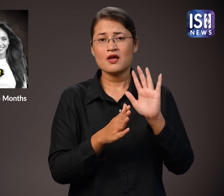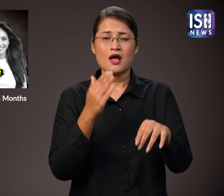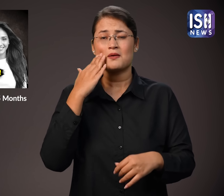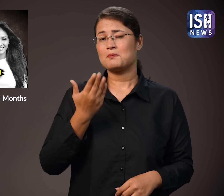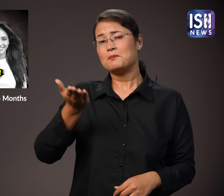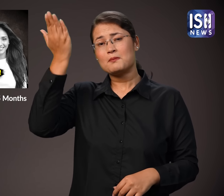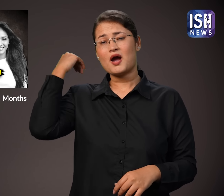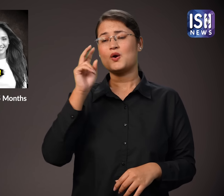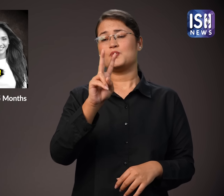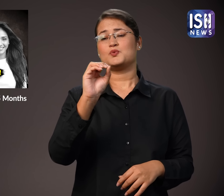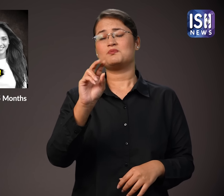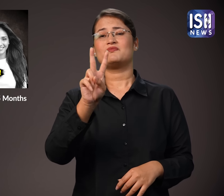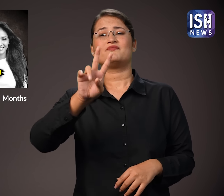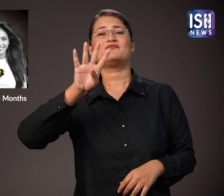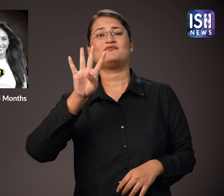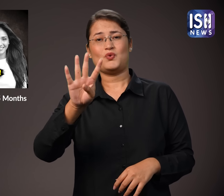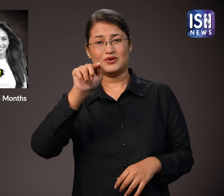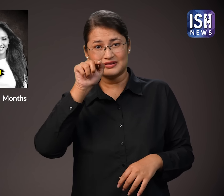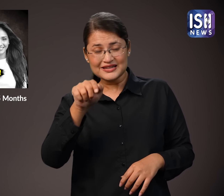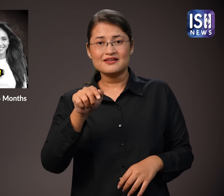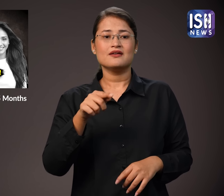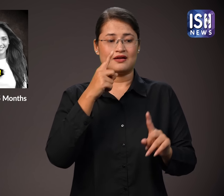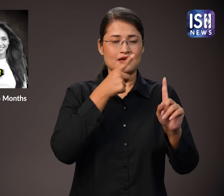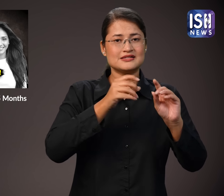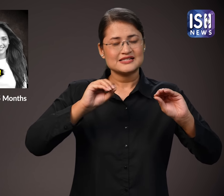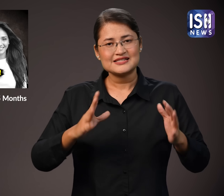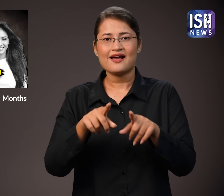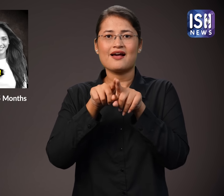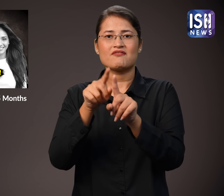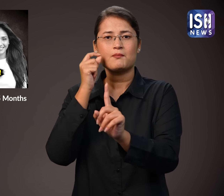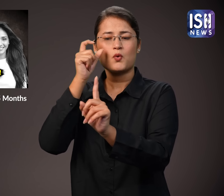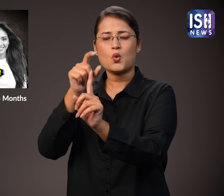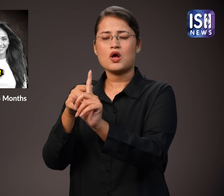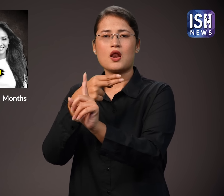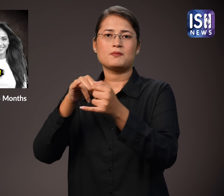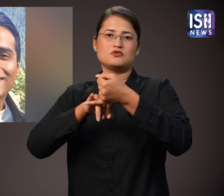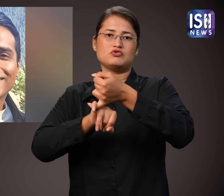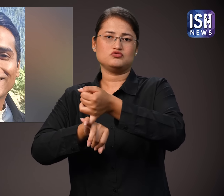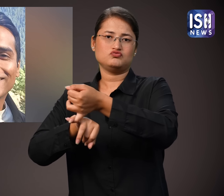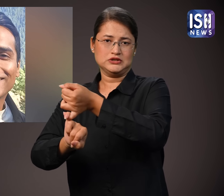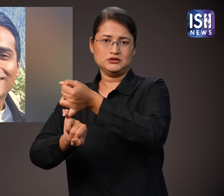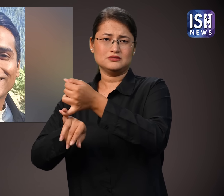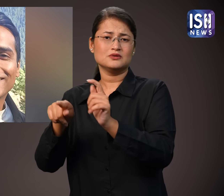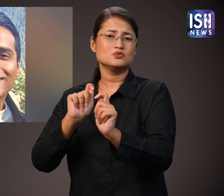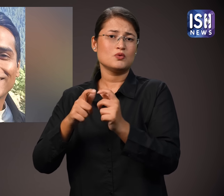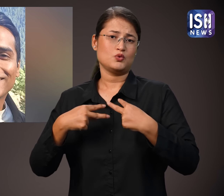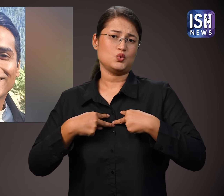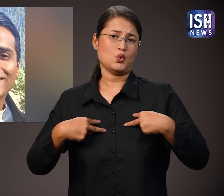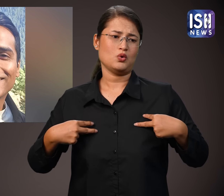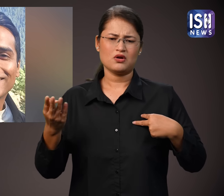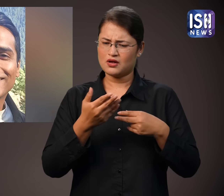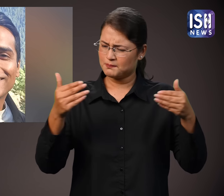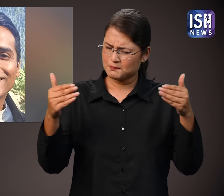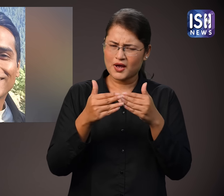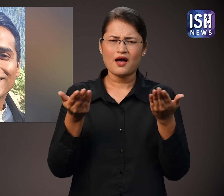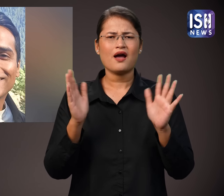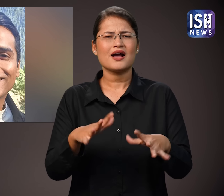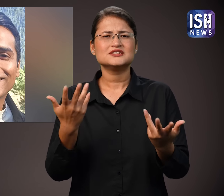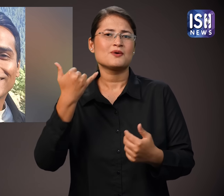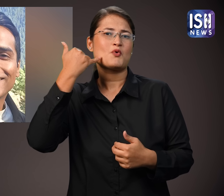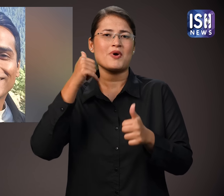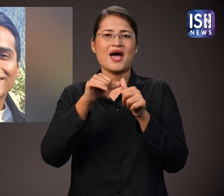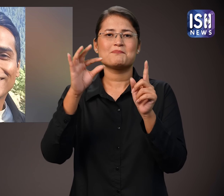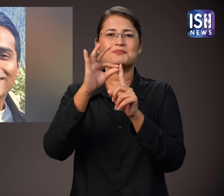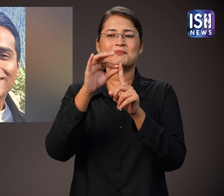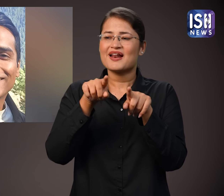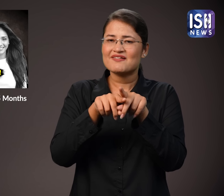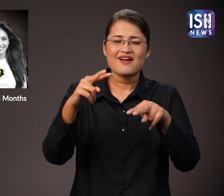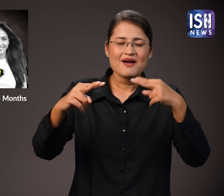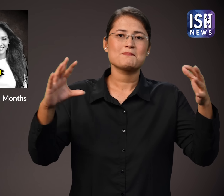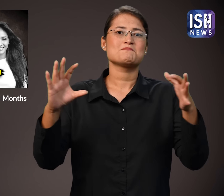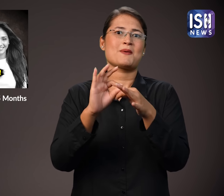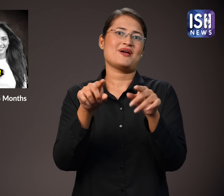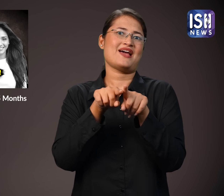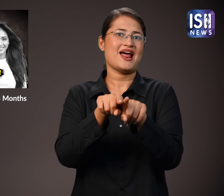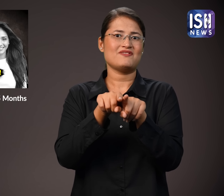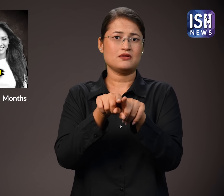In 2024, she reportedly met advocate Samarth Singh through a dating app.